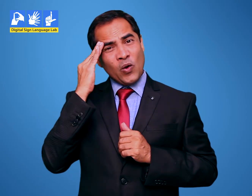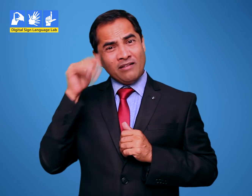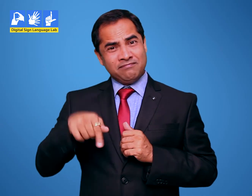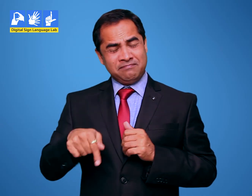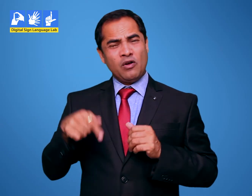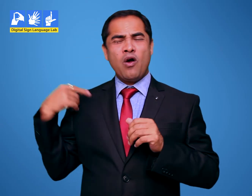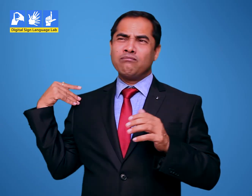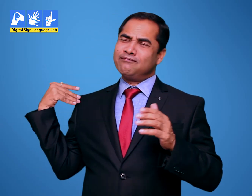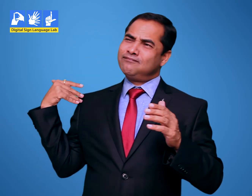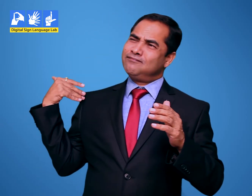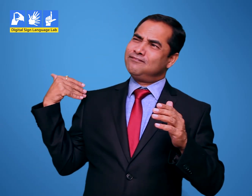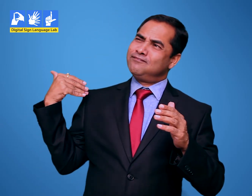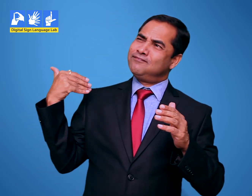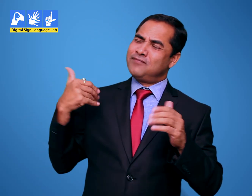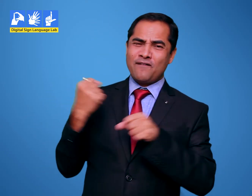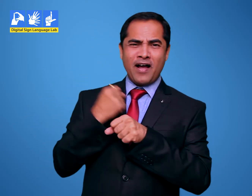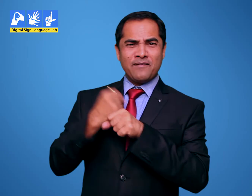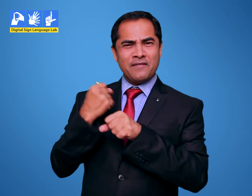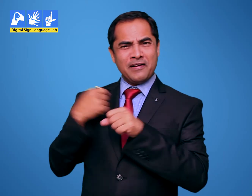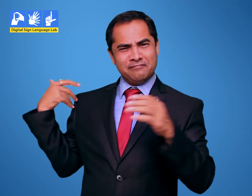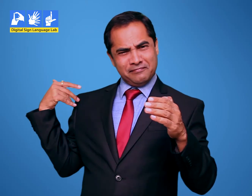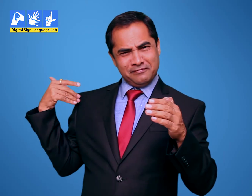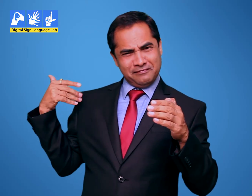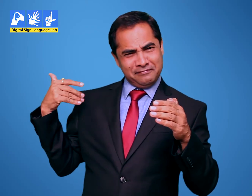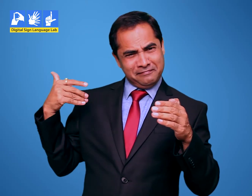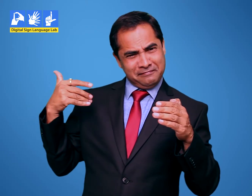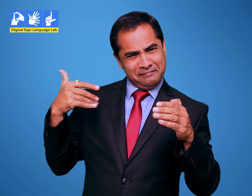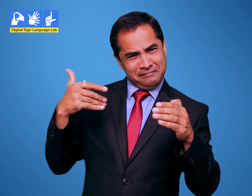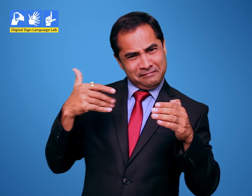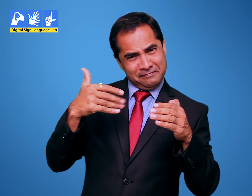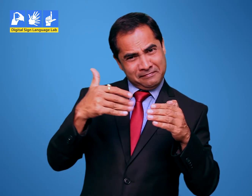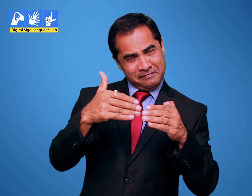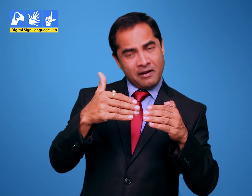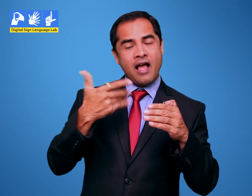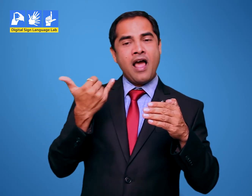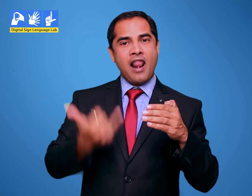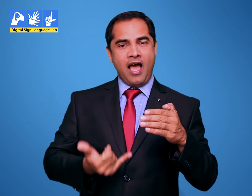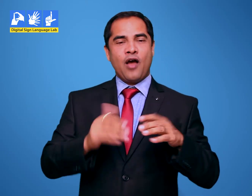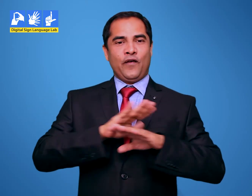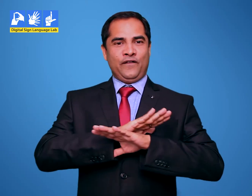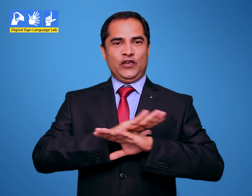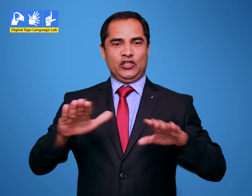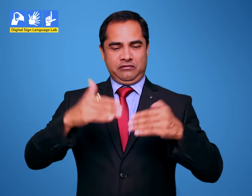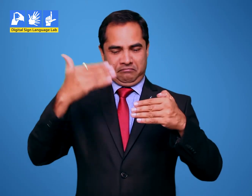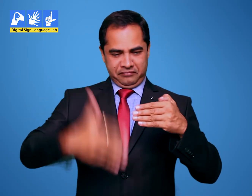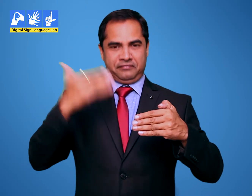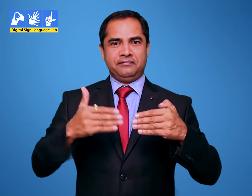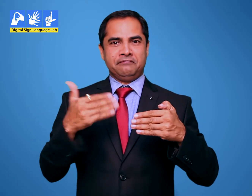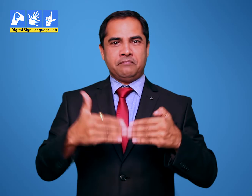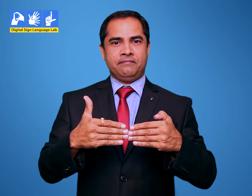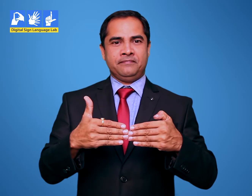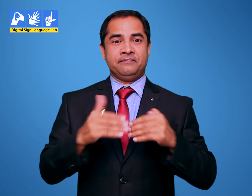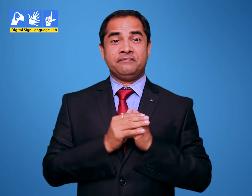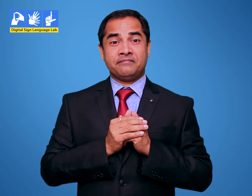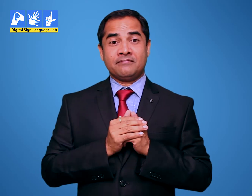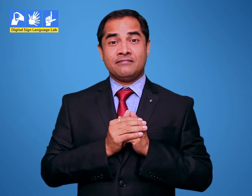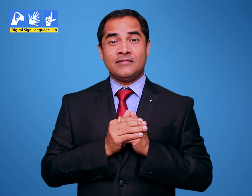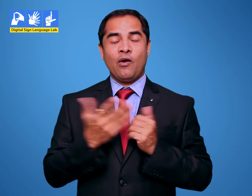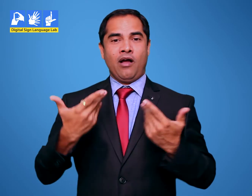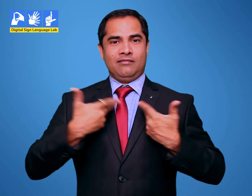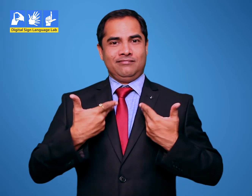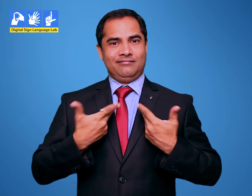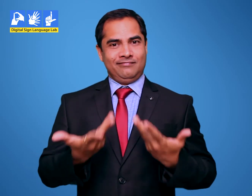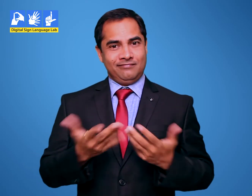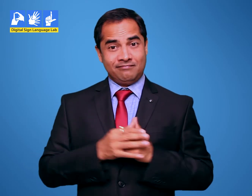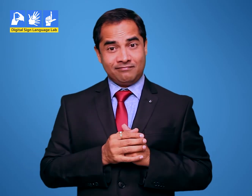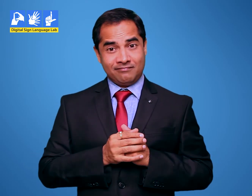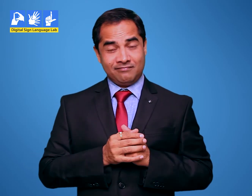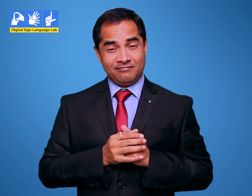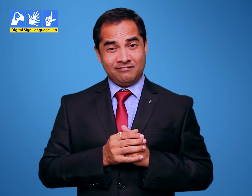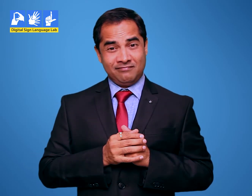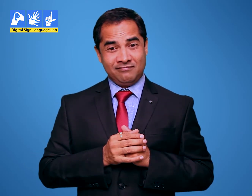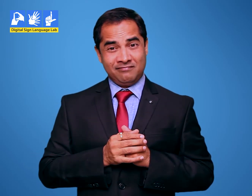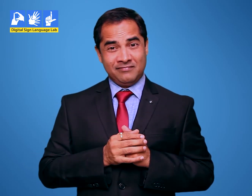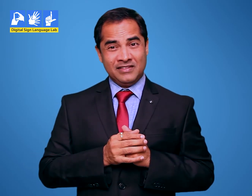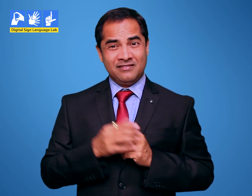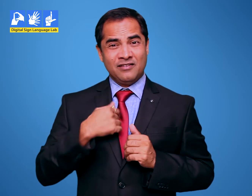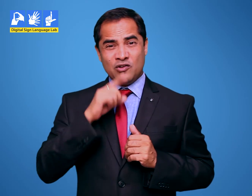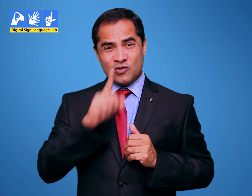That long and noble line ended and now began again with me.